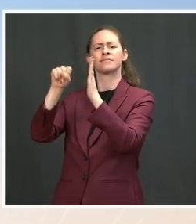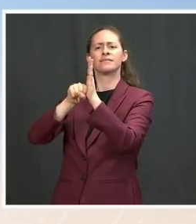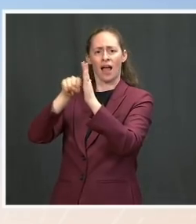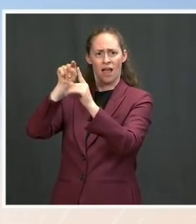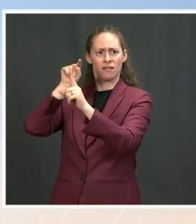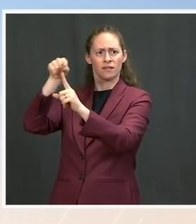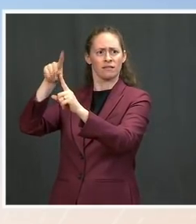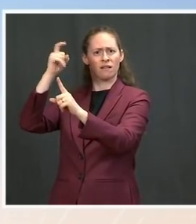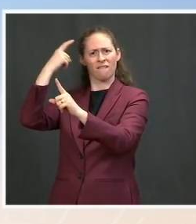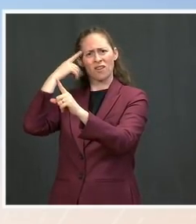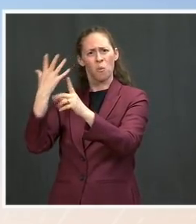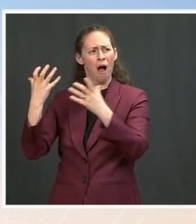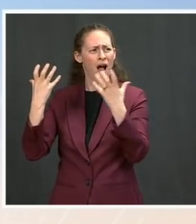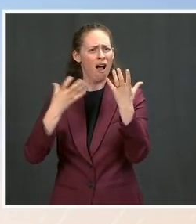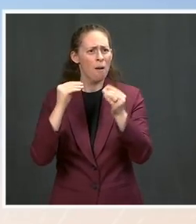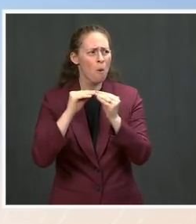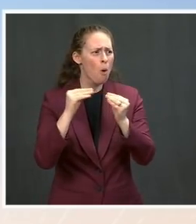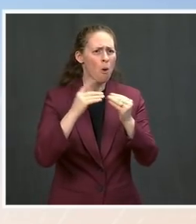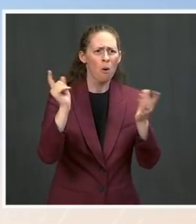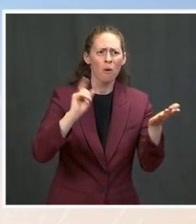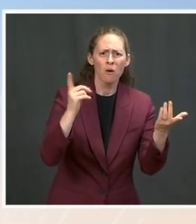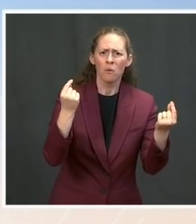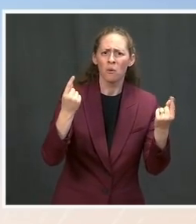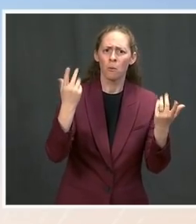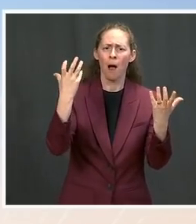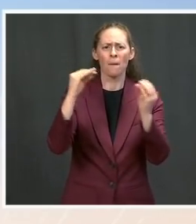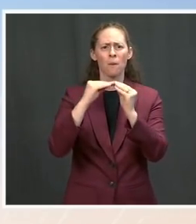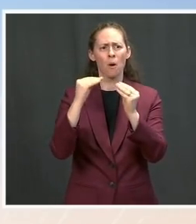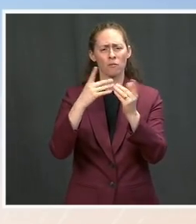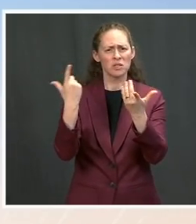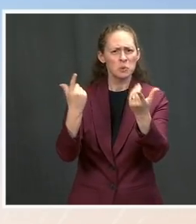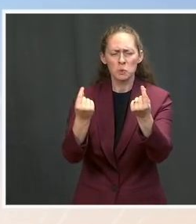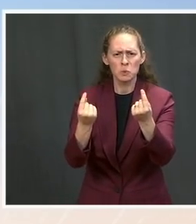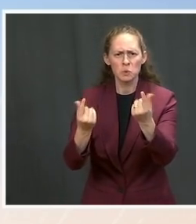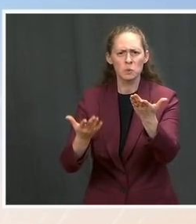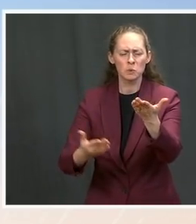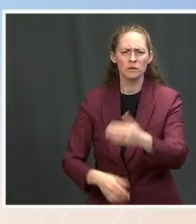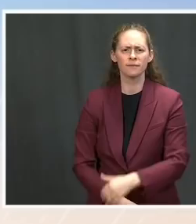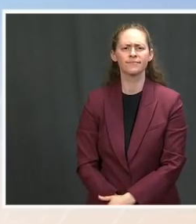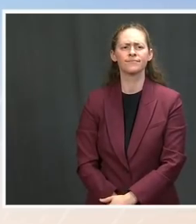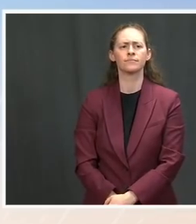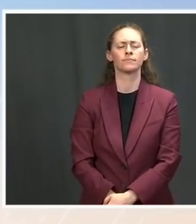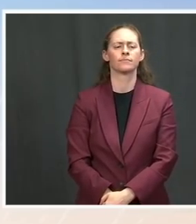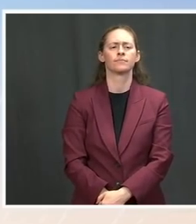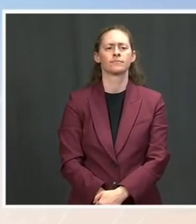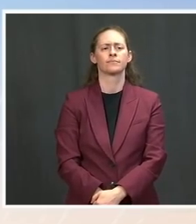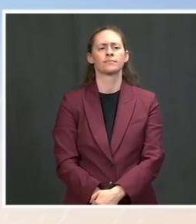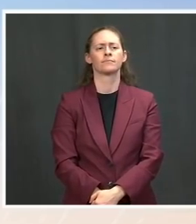Ms. Psaki: Sure. Well, first, we are always evaluating how to ensure we're getting more supply out to the country